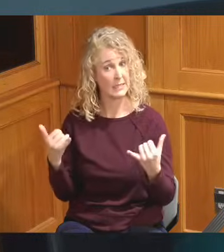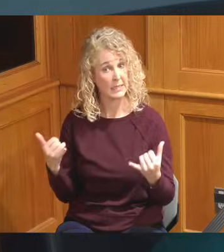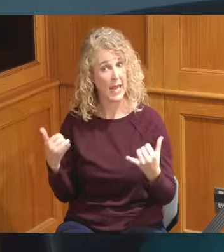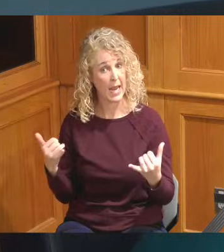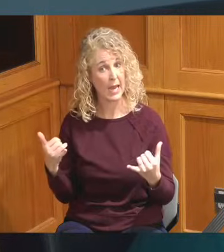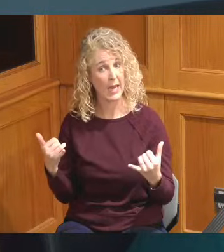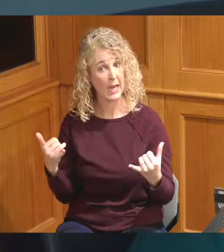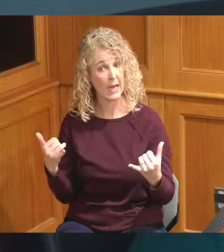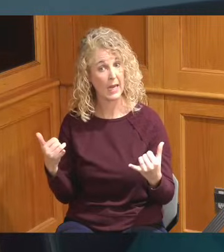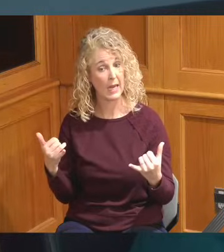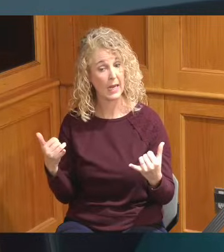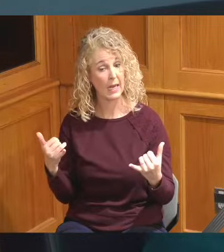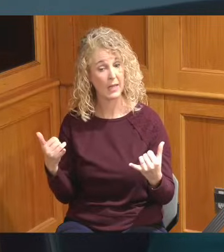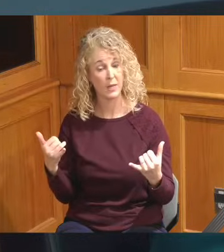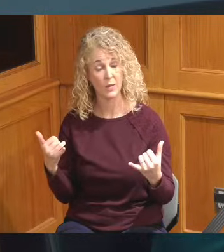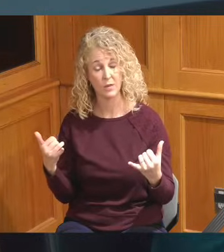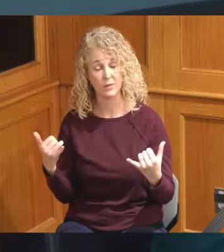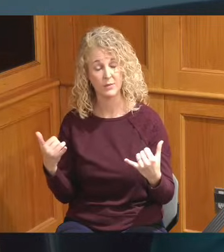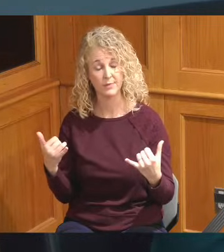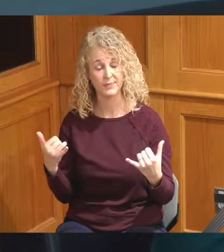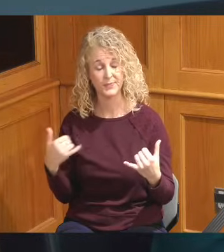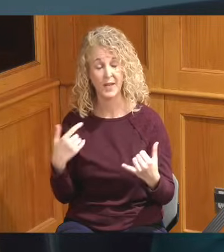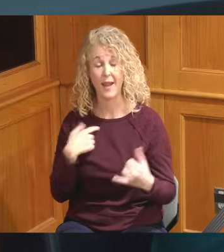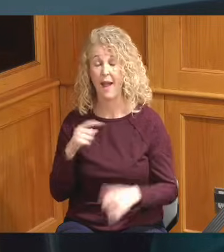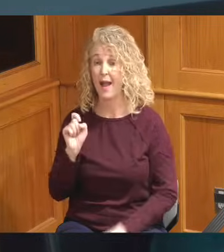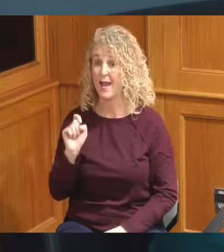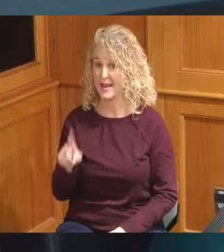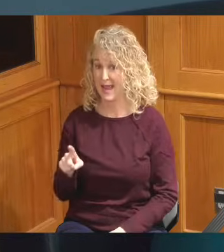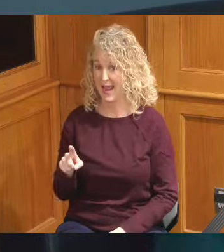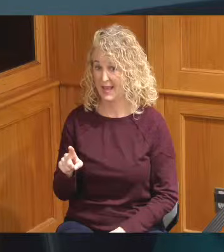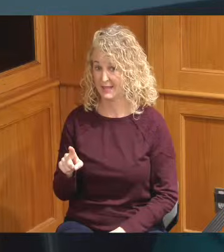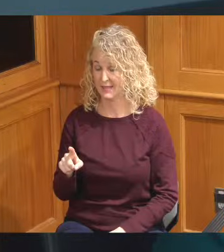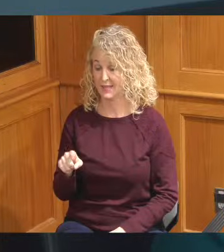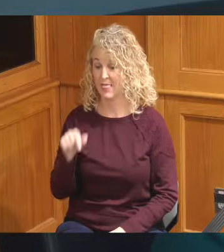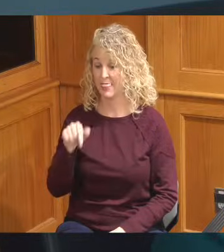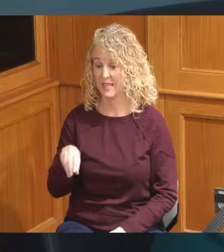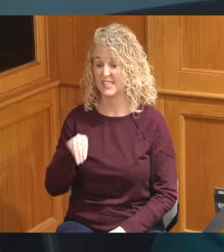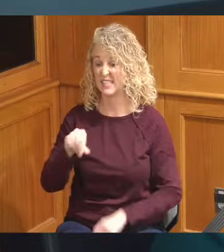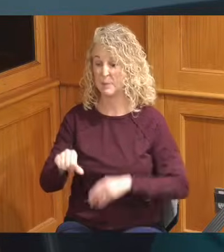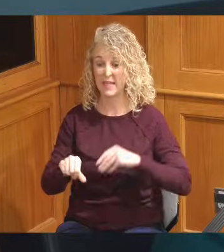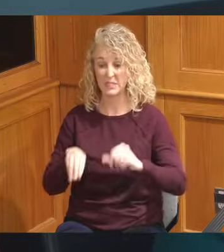when I had asked the question how will we stop the bleed because that's what people otherwise